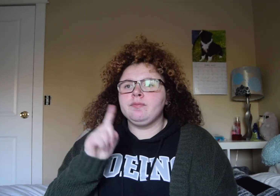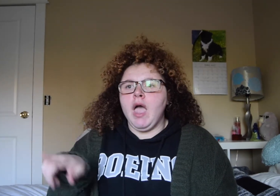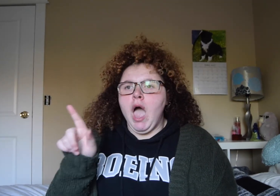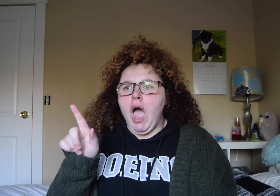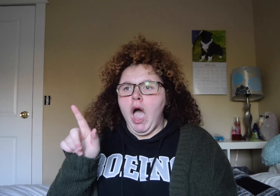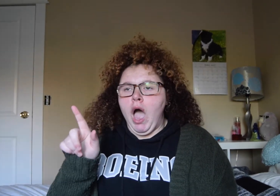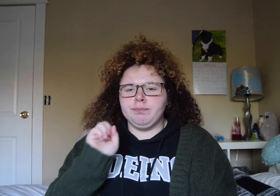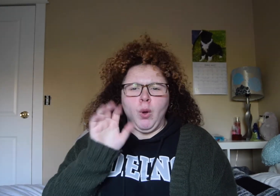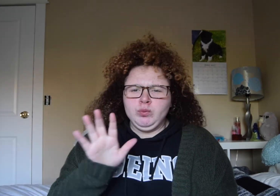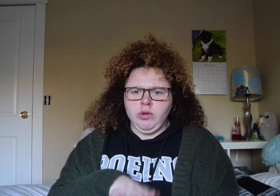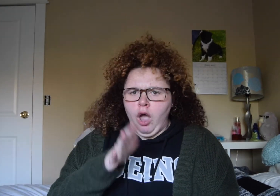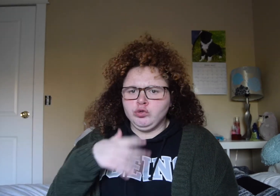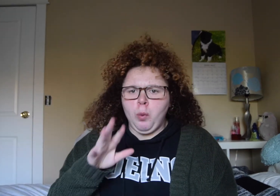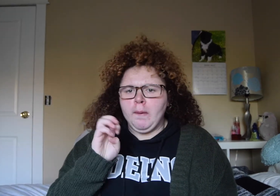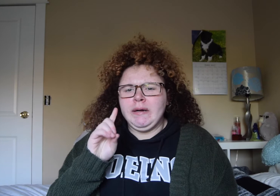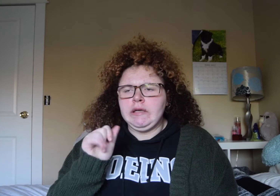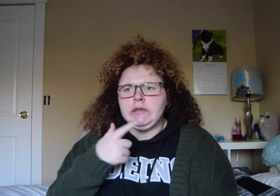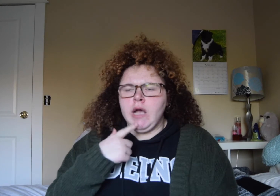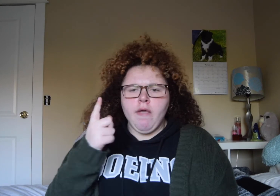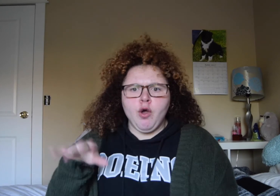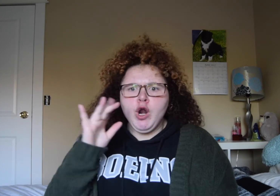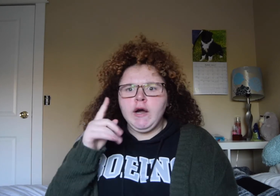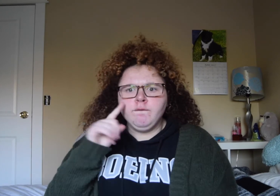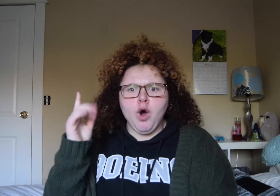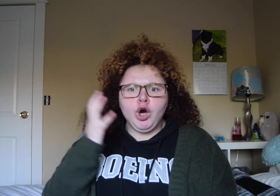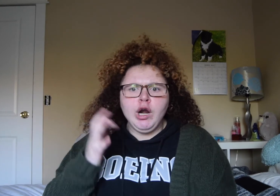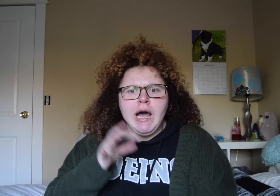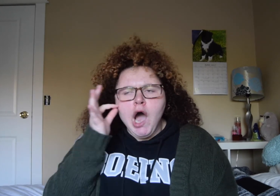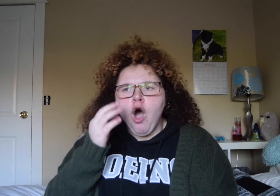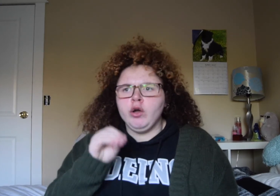They posted on social media saying they were looking for curly hair models